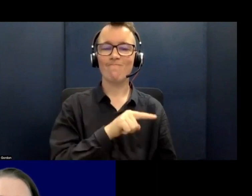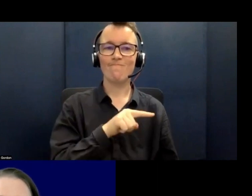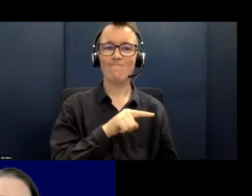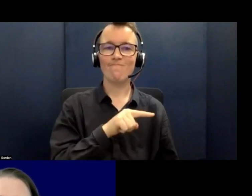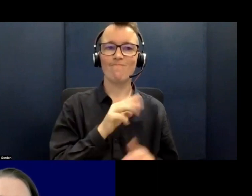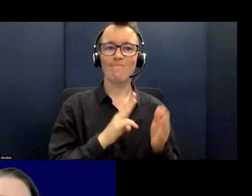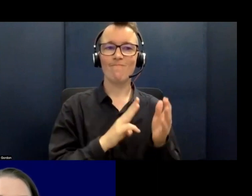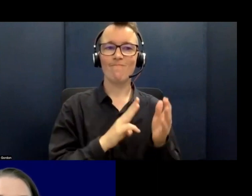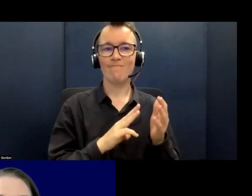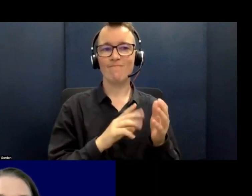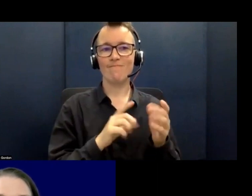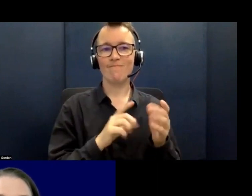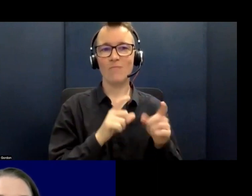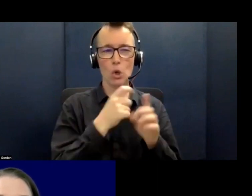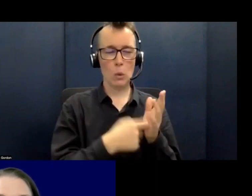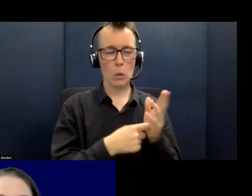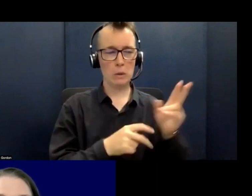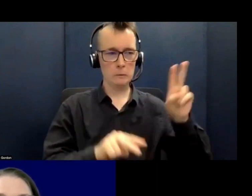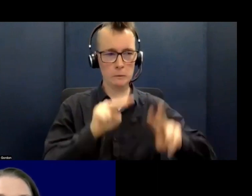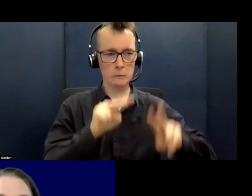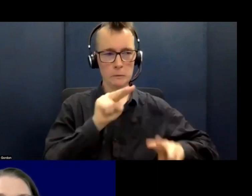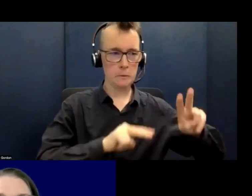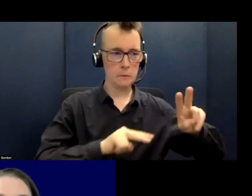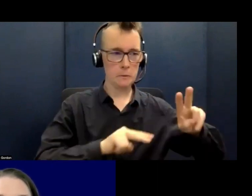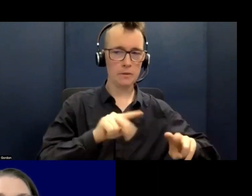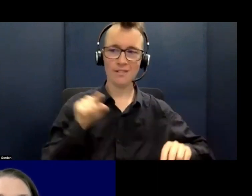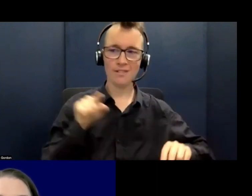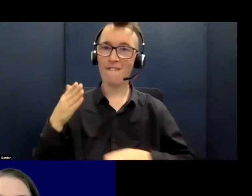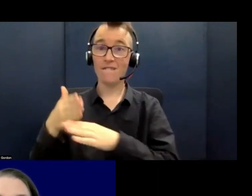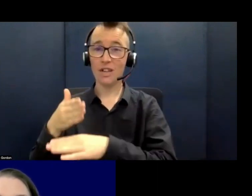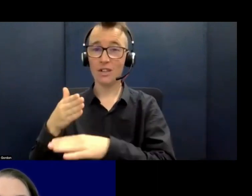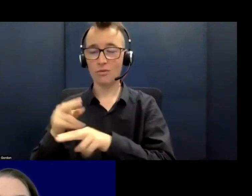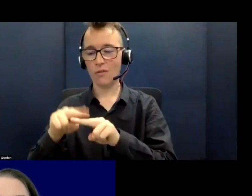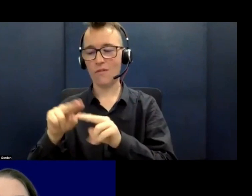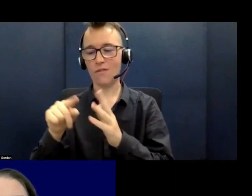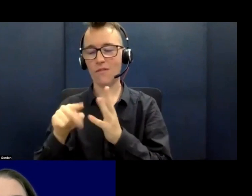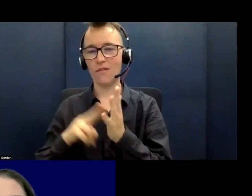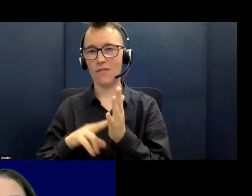the medical outcomes versus a functional outcome. So when a child is, you know,